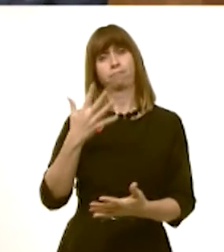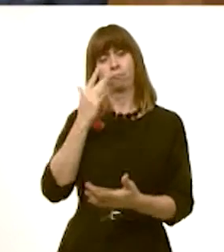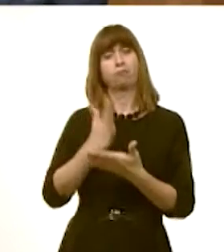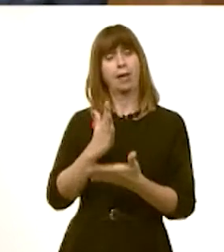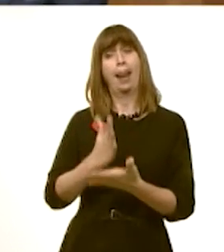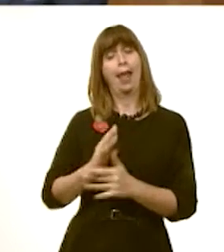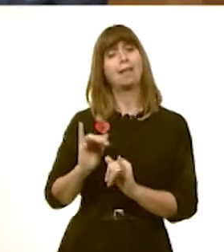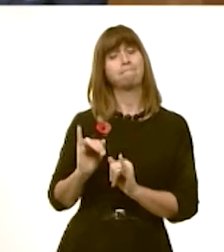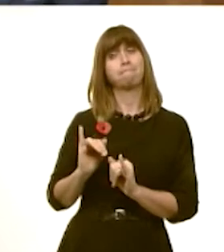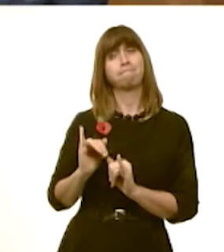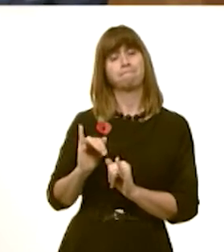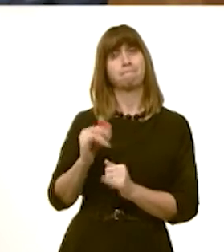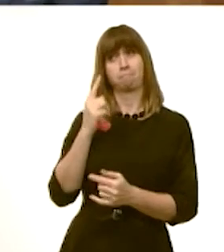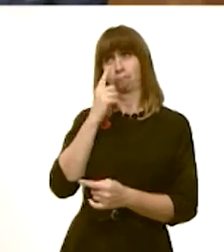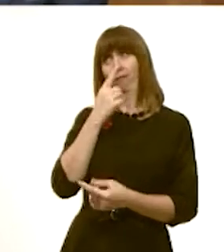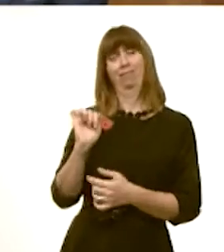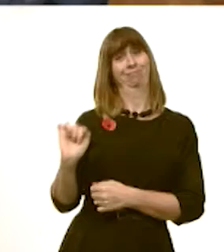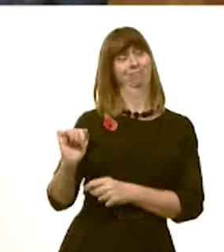the NHS is in in England and the way it is being managed.